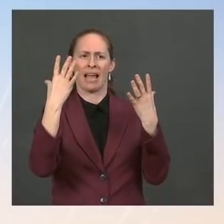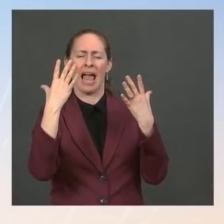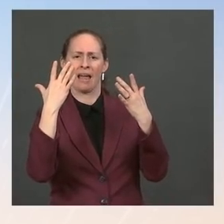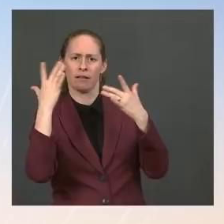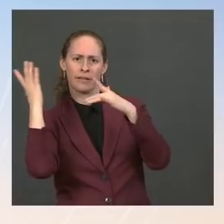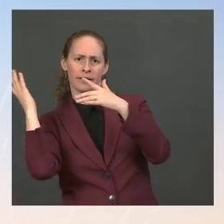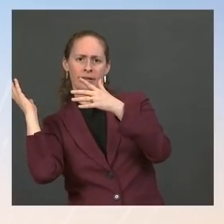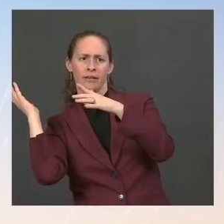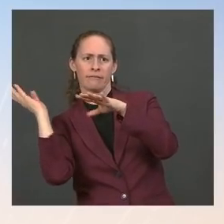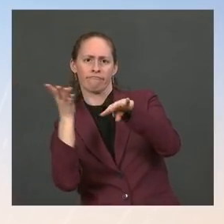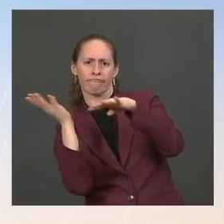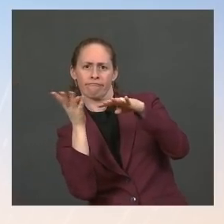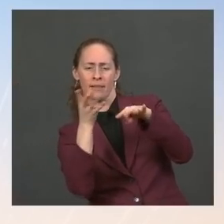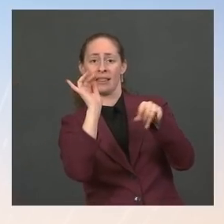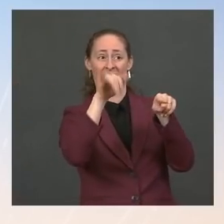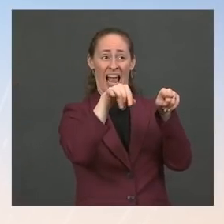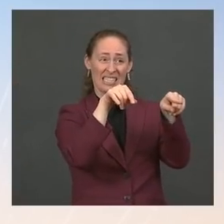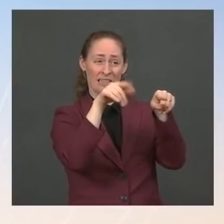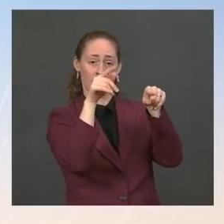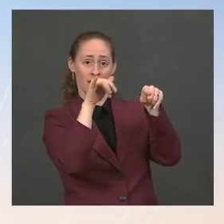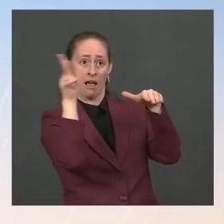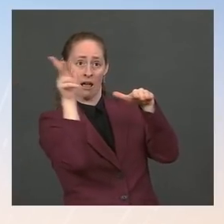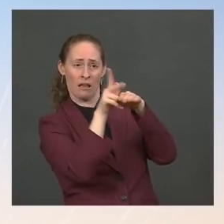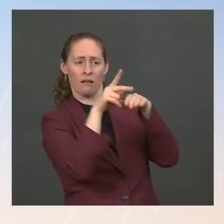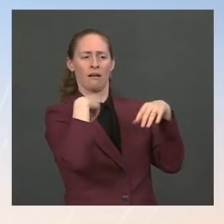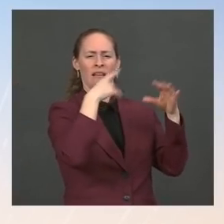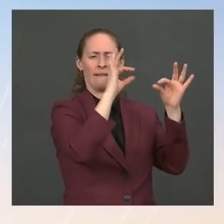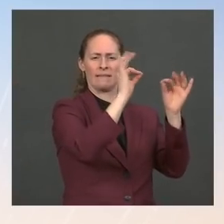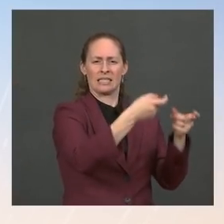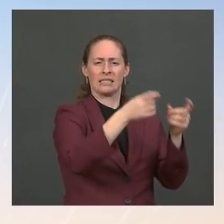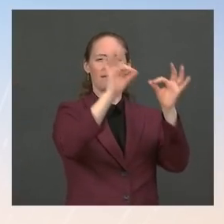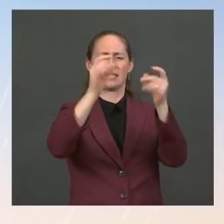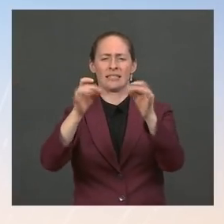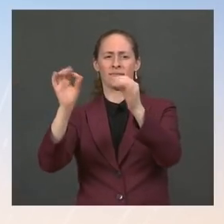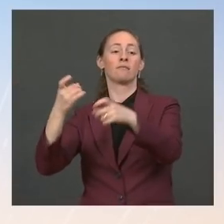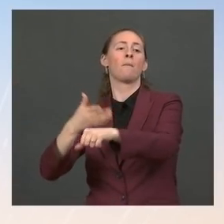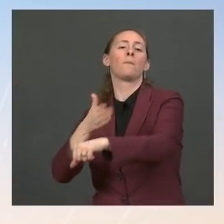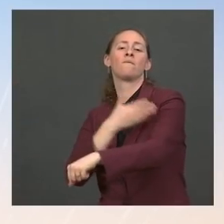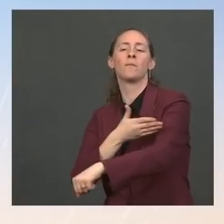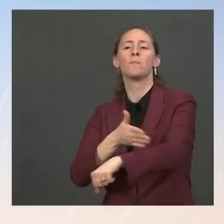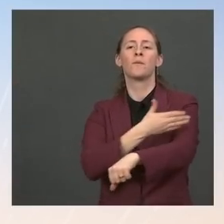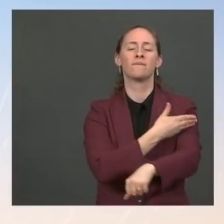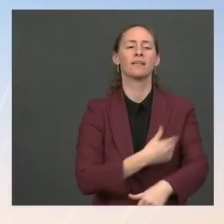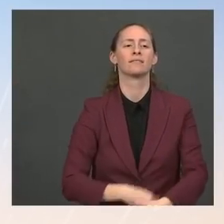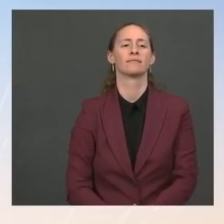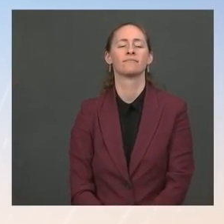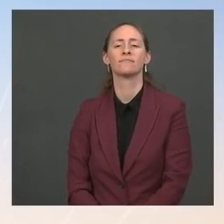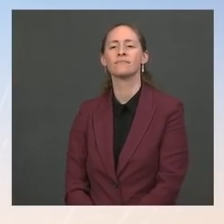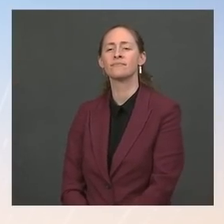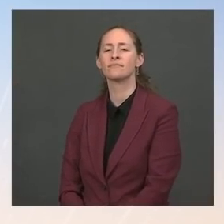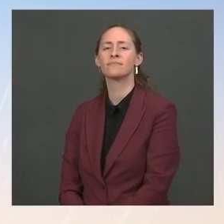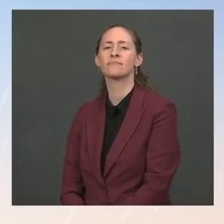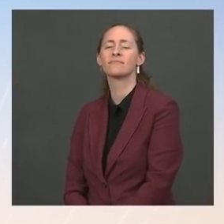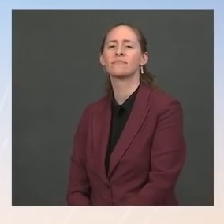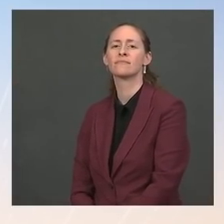The Press: Thanks, Jen. >> Ms. Psaki: Go ahead. The Press: Following up on Weijia's first question about workforce imbalances, you said that it's a worker's market and that some industries